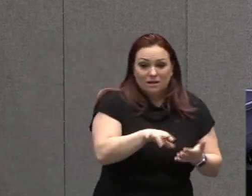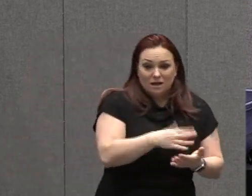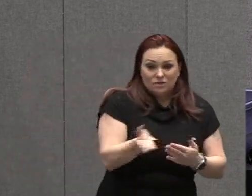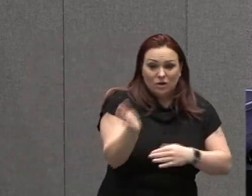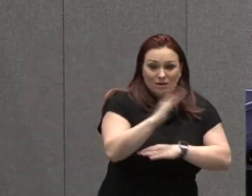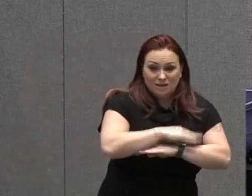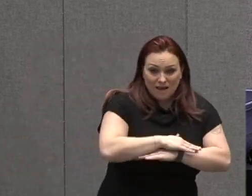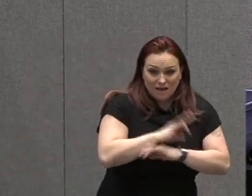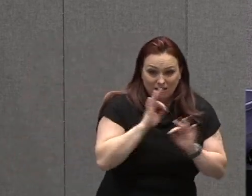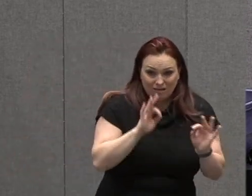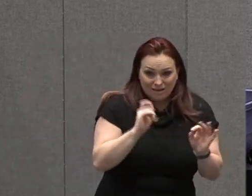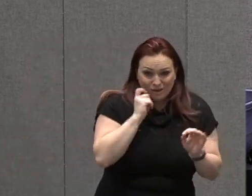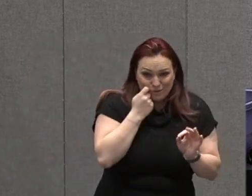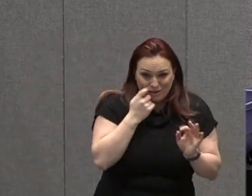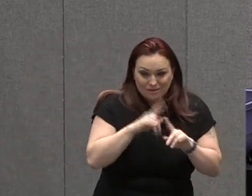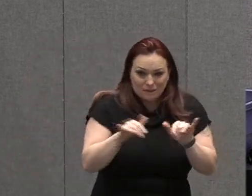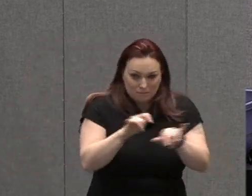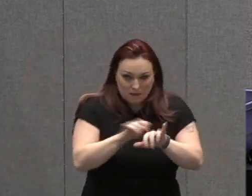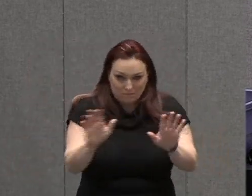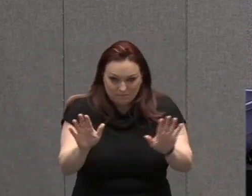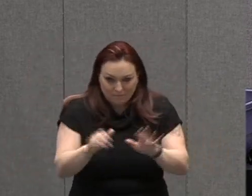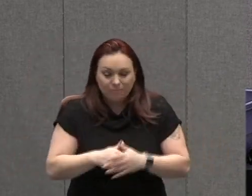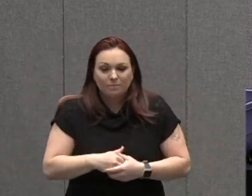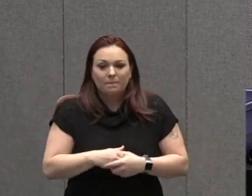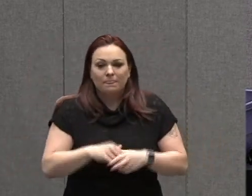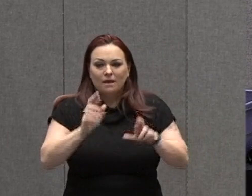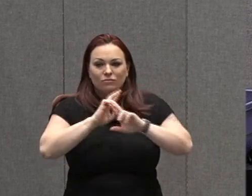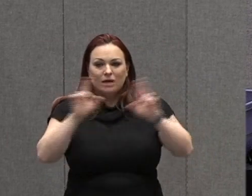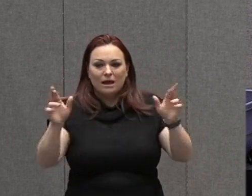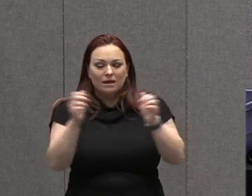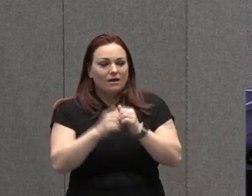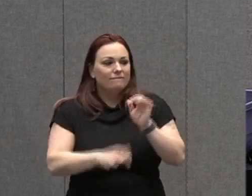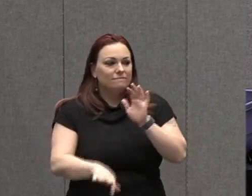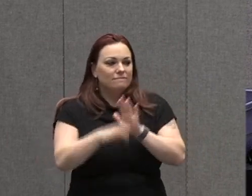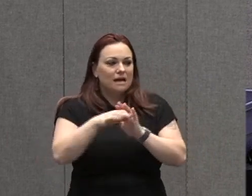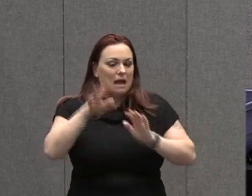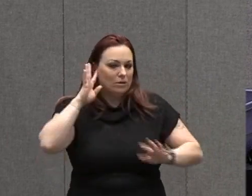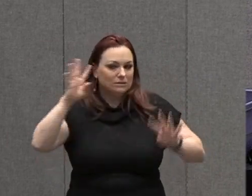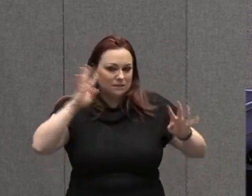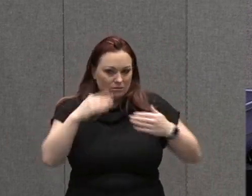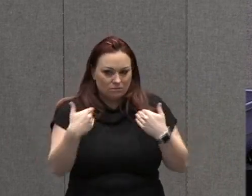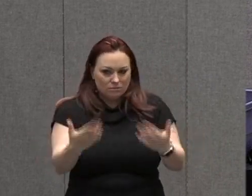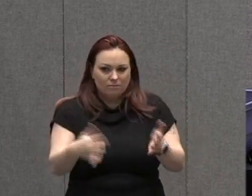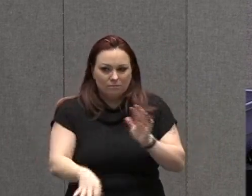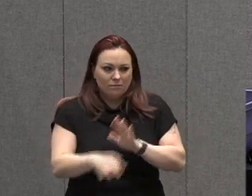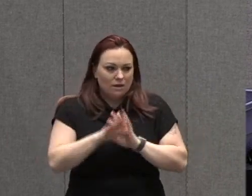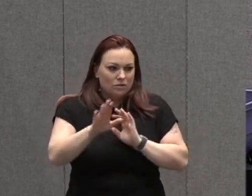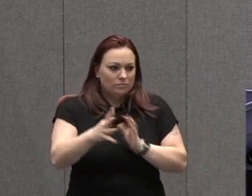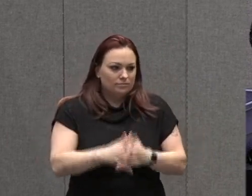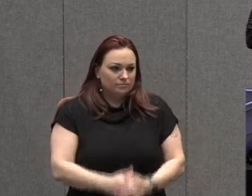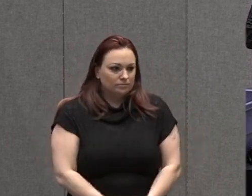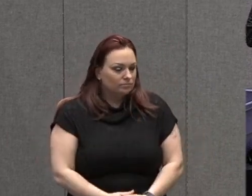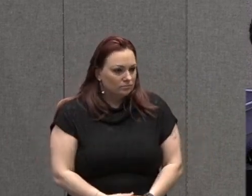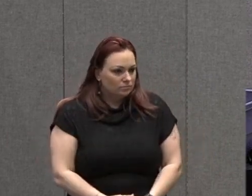Okay cool so now, they're ready to put it on a found sound pick your found sound Señor. Okay. - Pick your found sound.